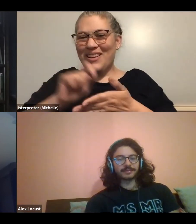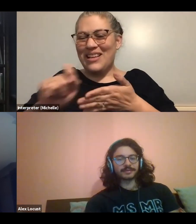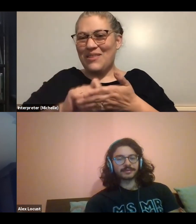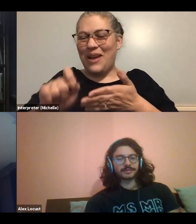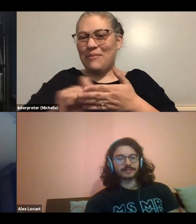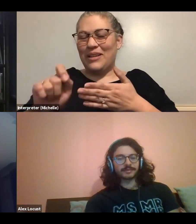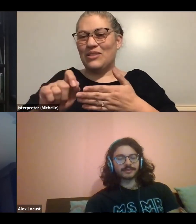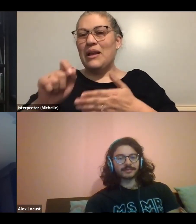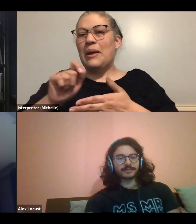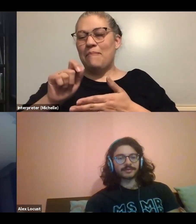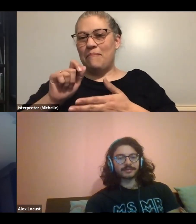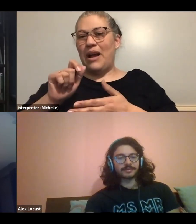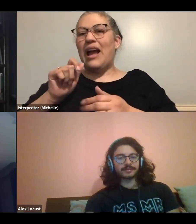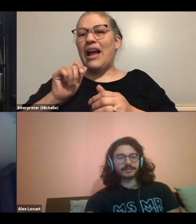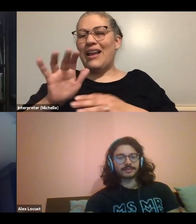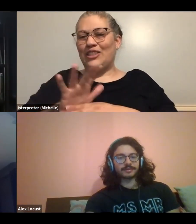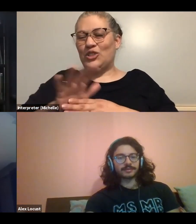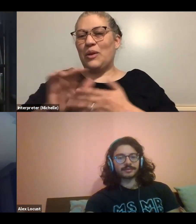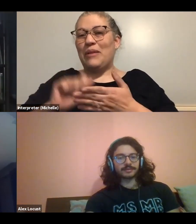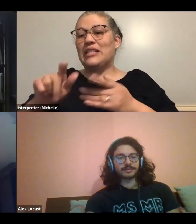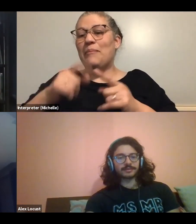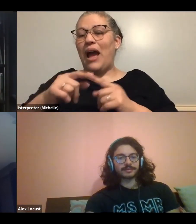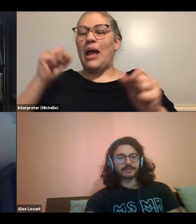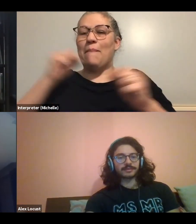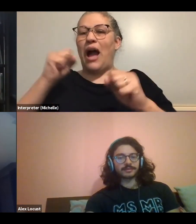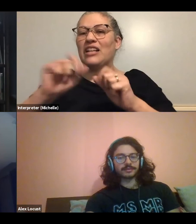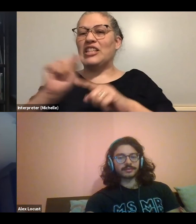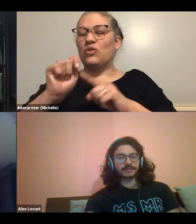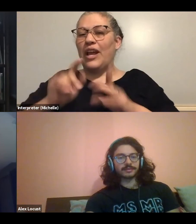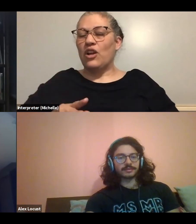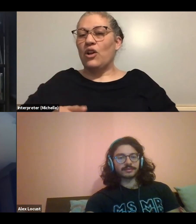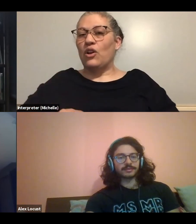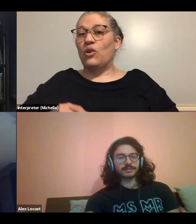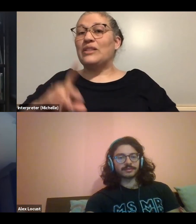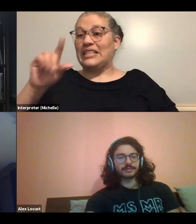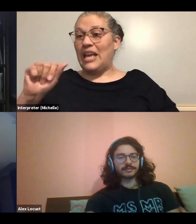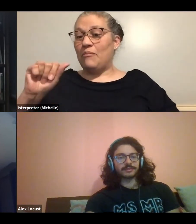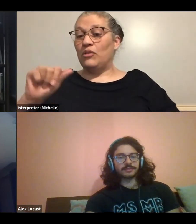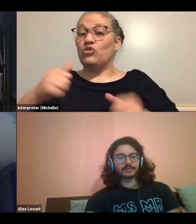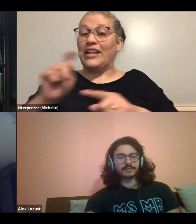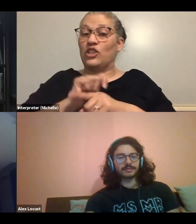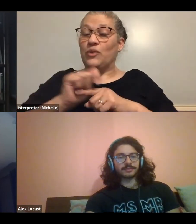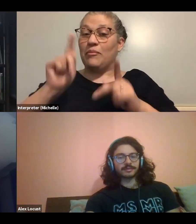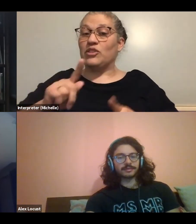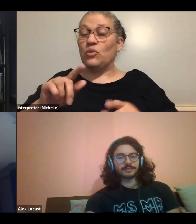Matthew Alaniz: yeah I just like I said I love stories of the storytelling and not only do I like to tell them, but I also like to help others tell their story as well.